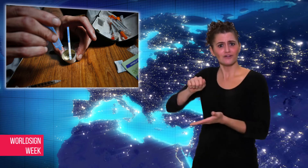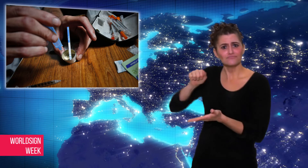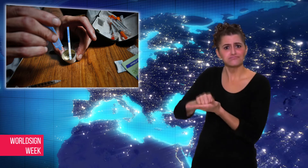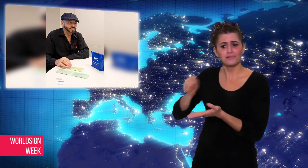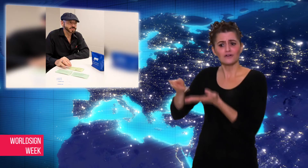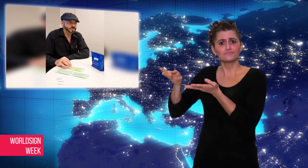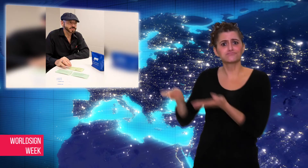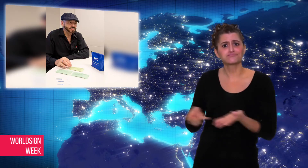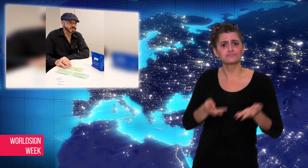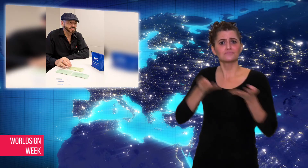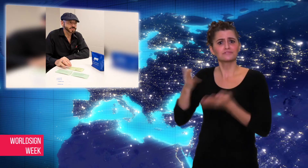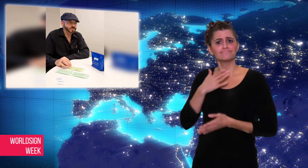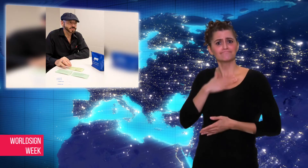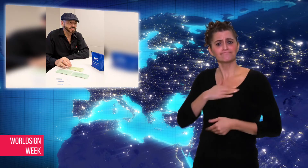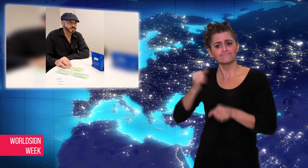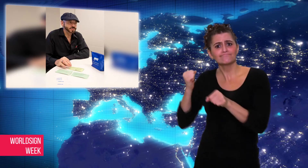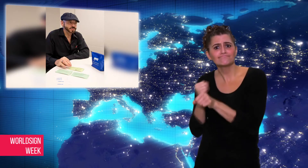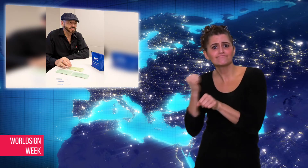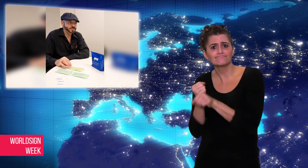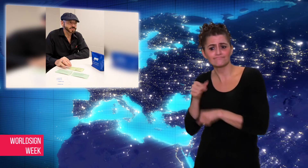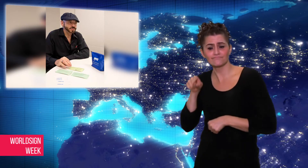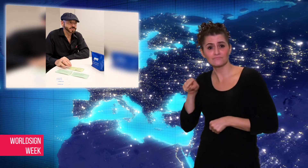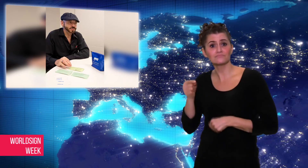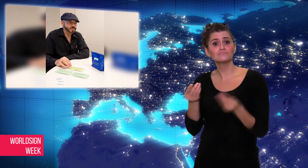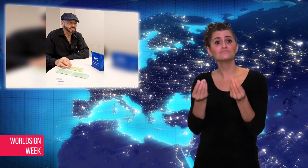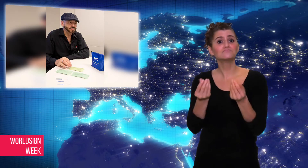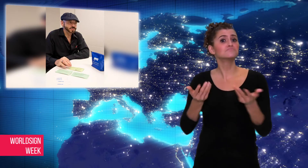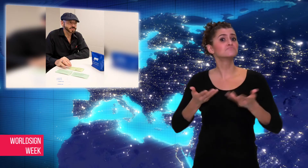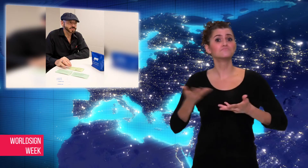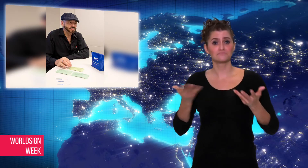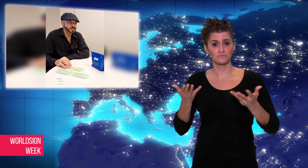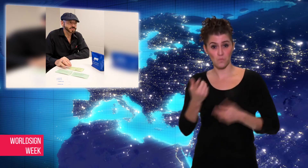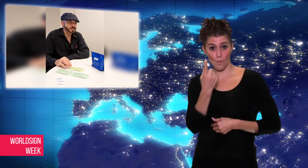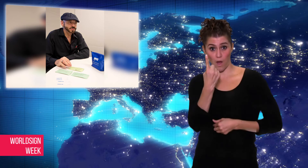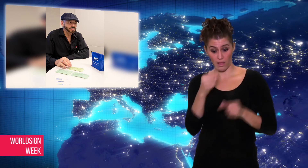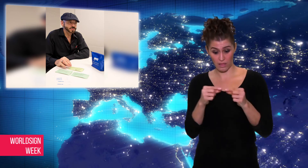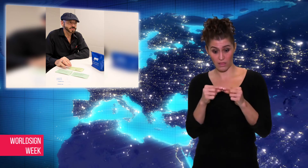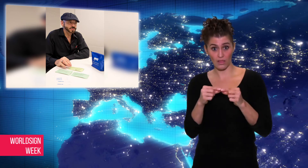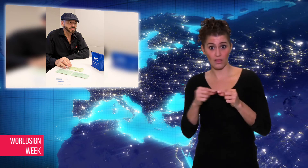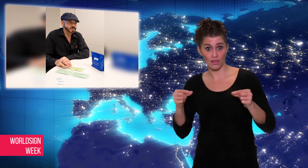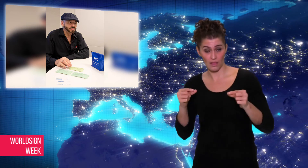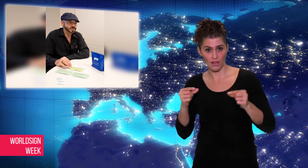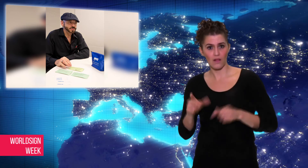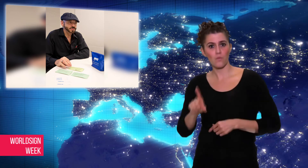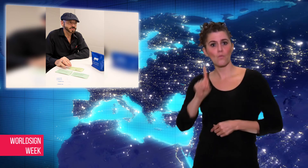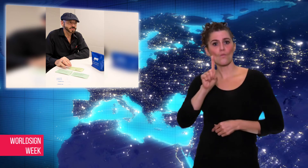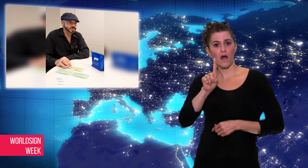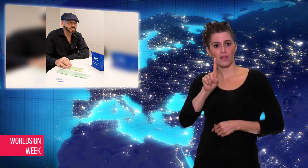quickly add up for the state-funded